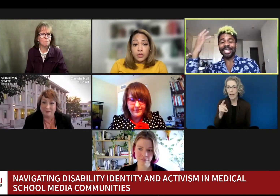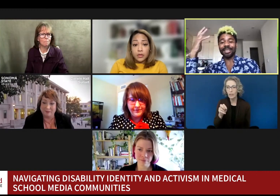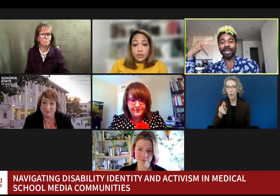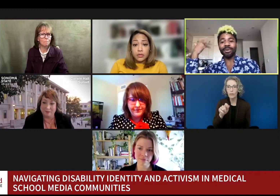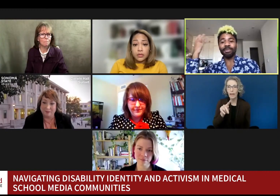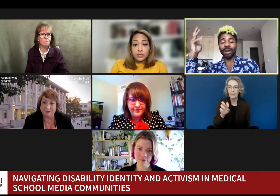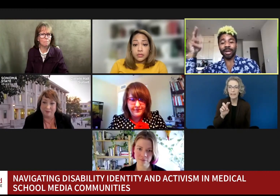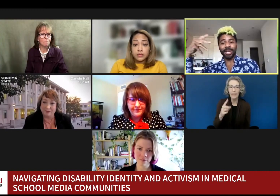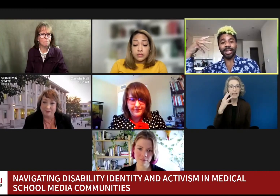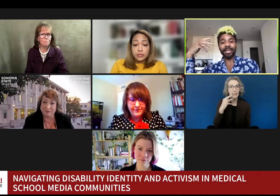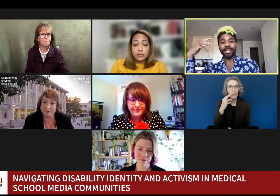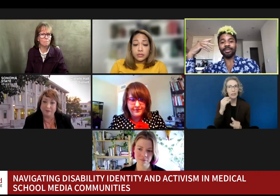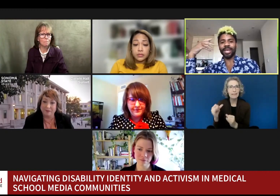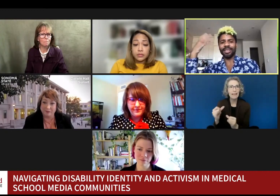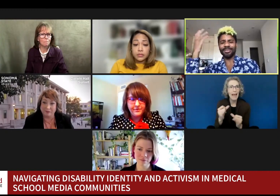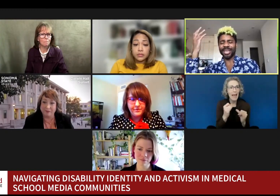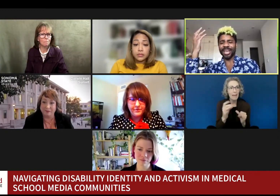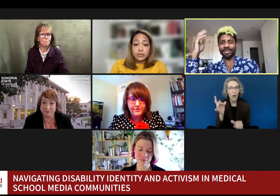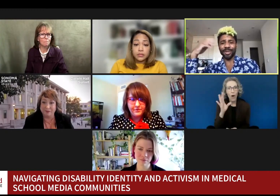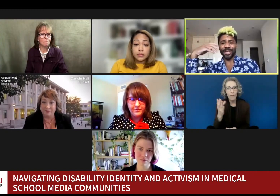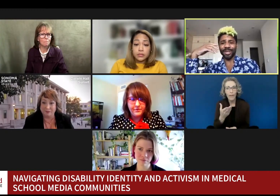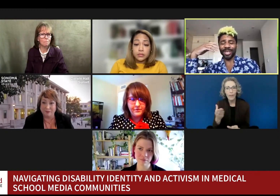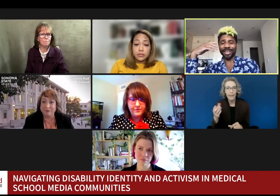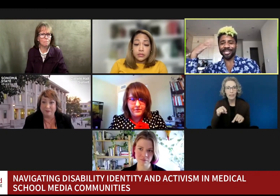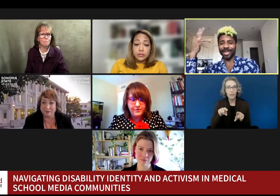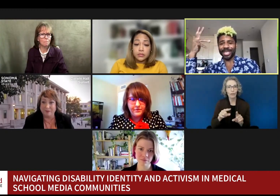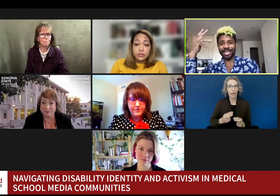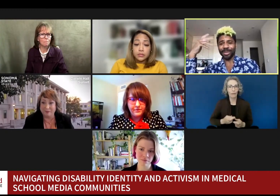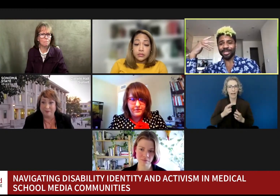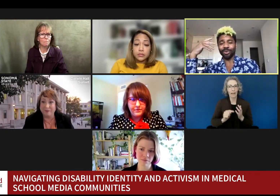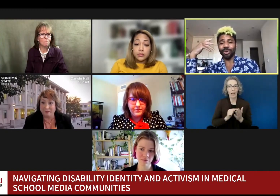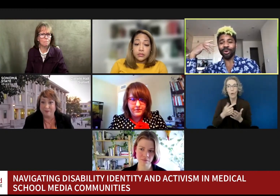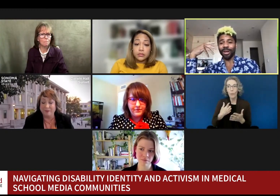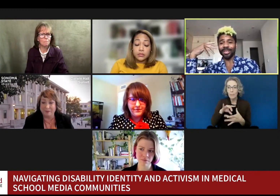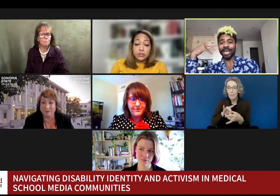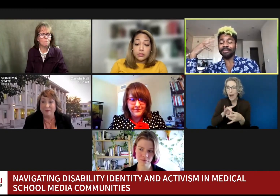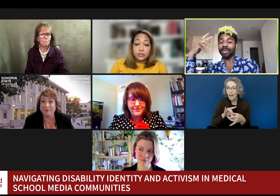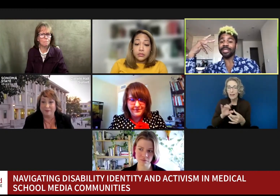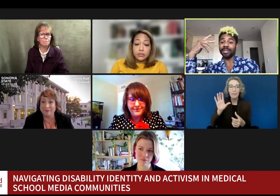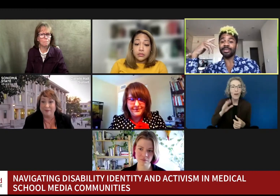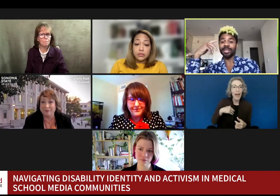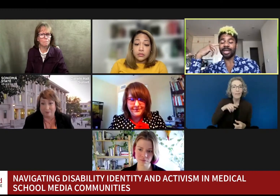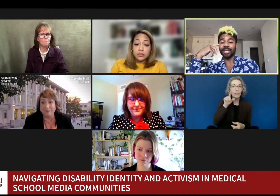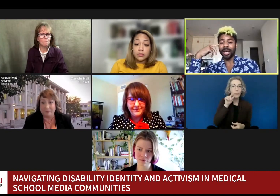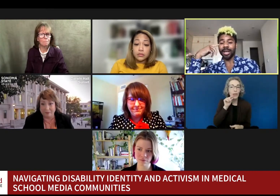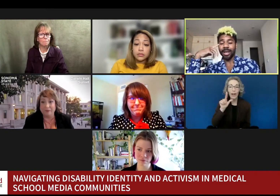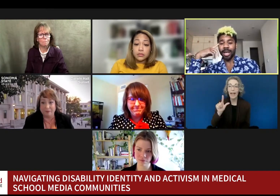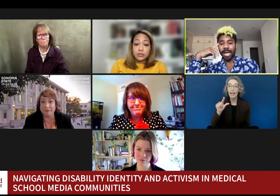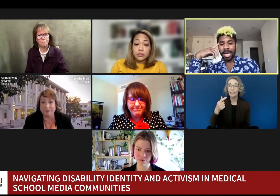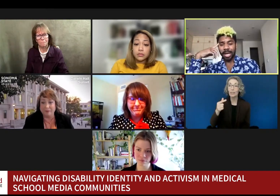And people bonding, we used to have Twitter LGBTQ+ roll calls, I missed those a lot.